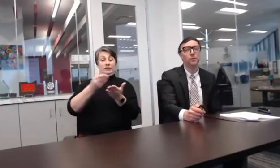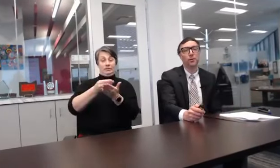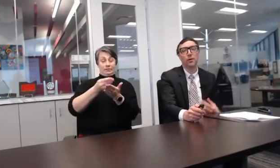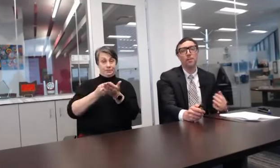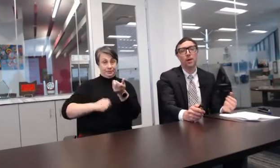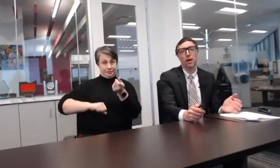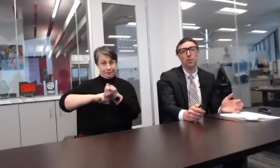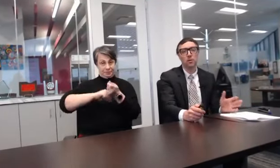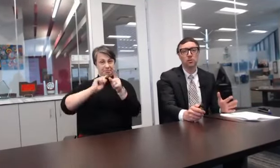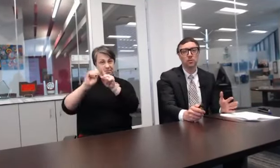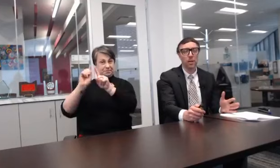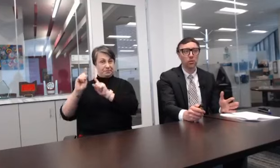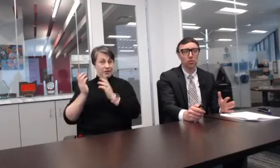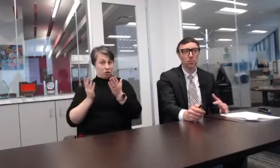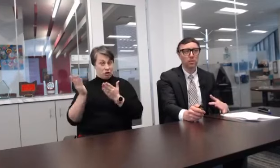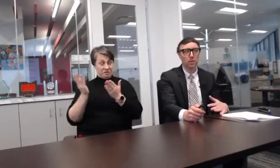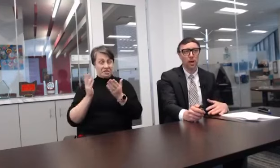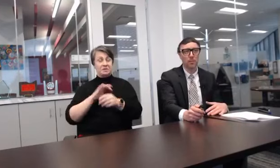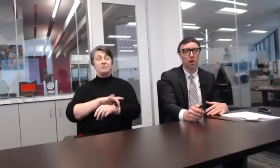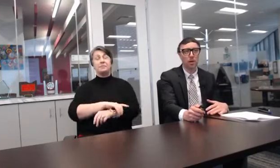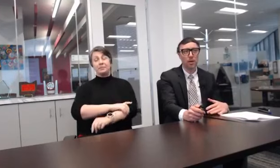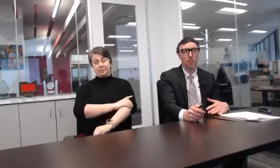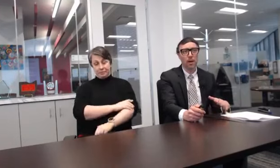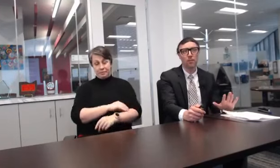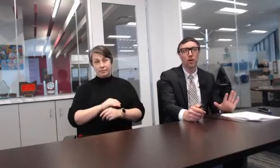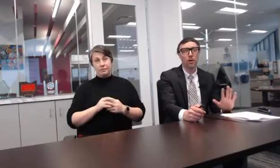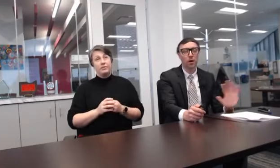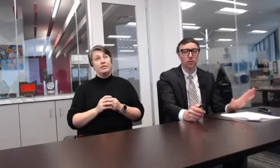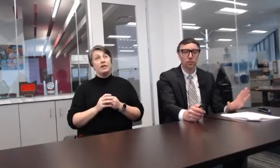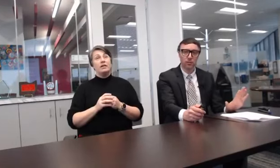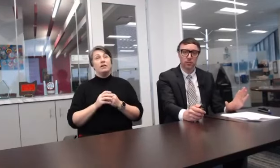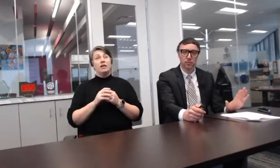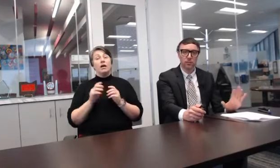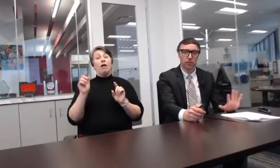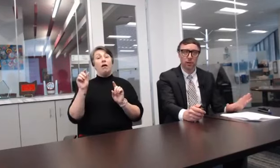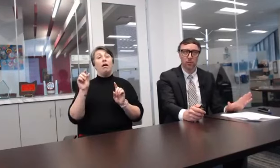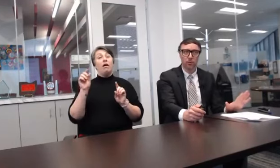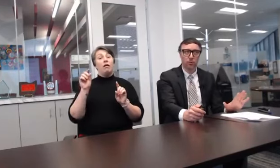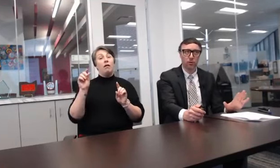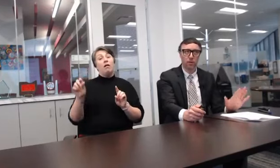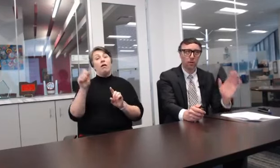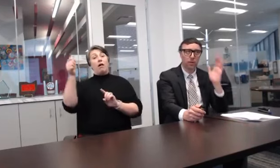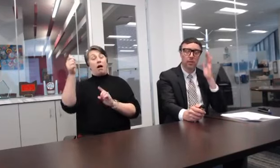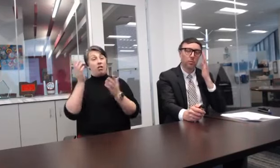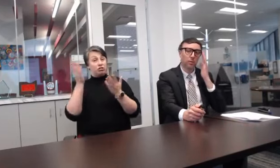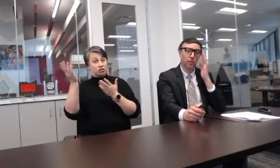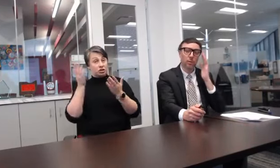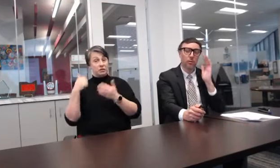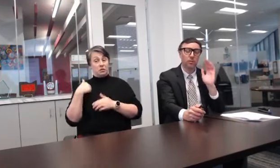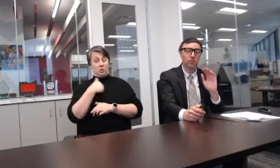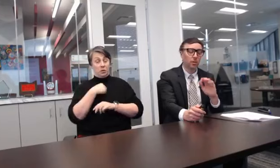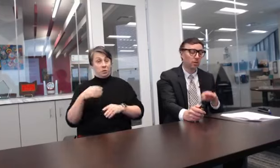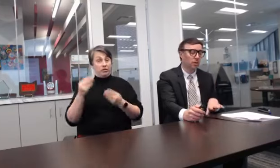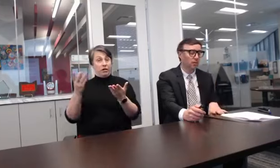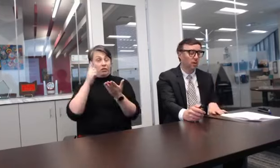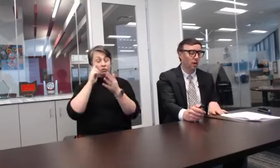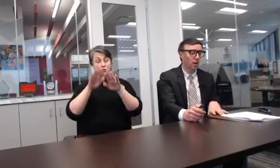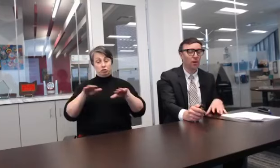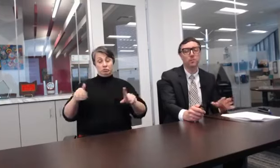So I'm not going to spend too much time talking about other services available for kids with developmental disabilities.